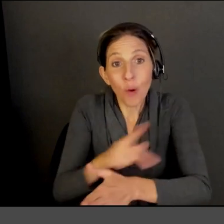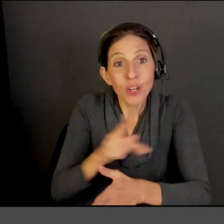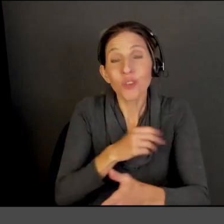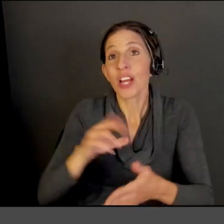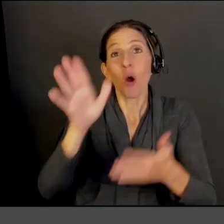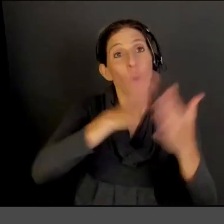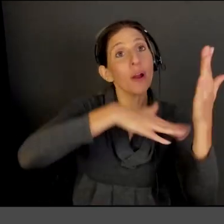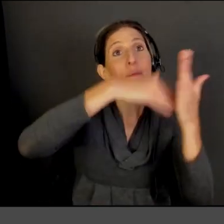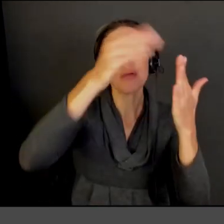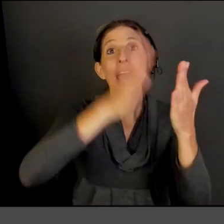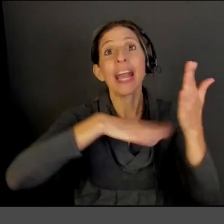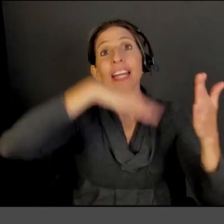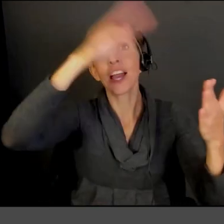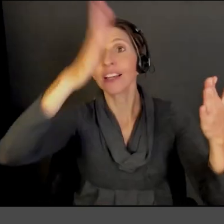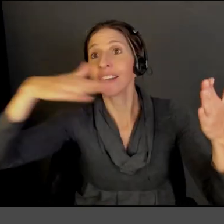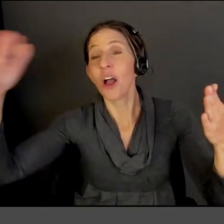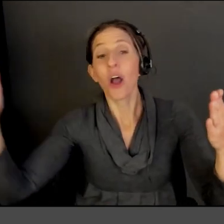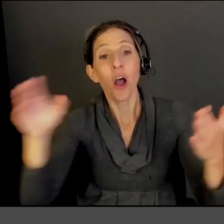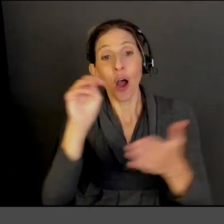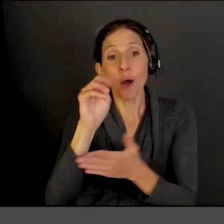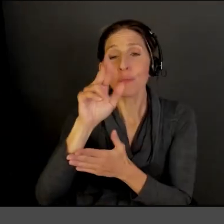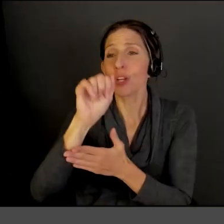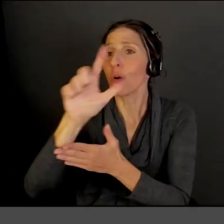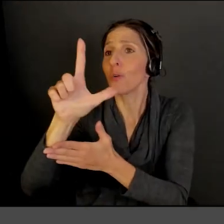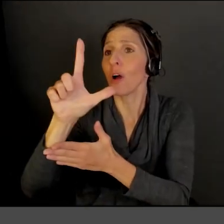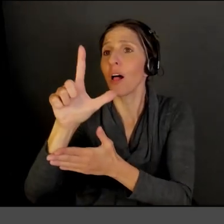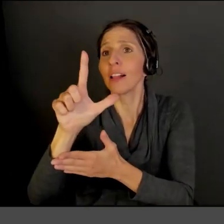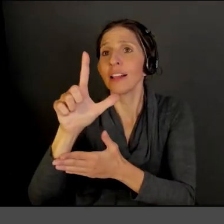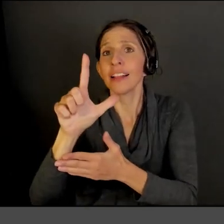A BEAUTIFUL MURAL IN A COMMUNITY ABOUT THE HISTORIES OF OUR PEOPLES.